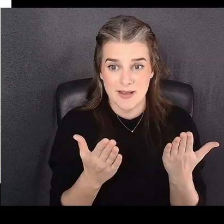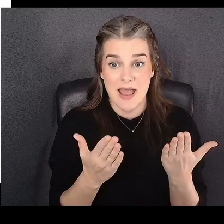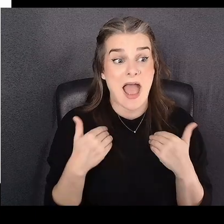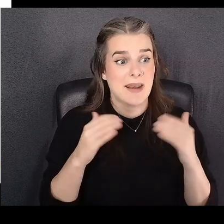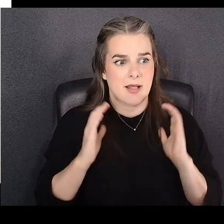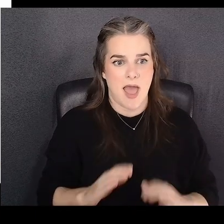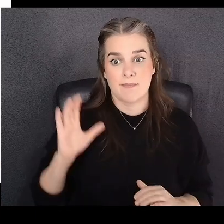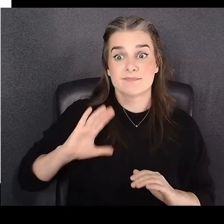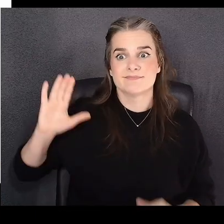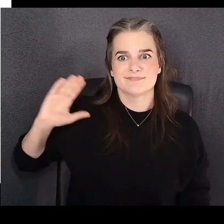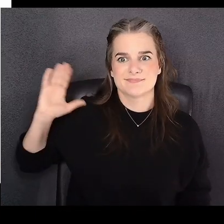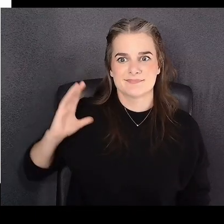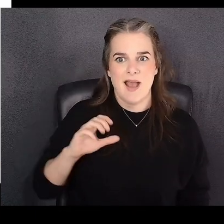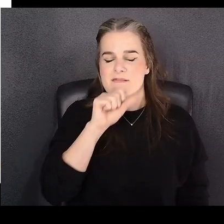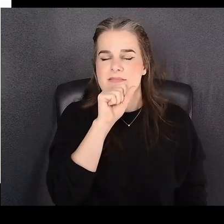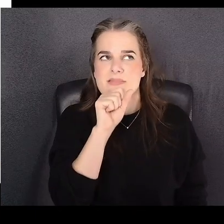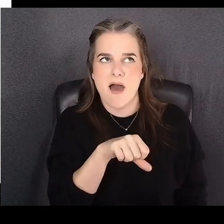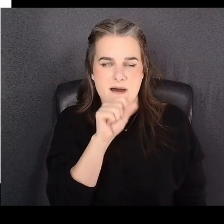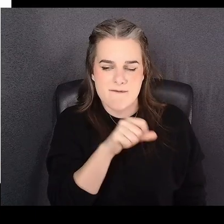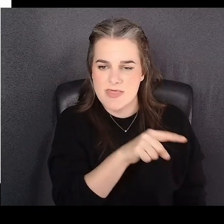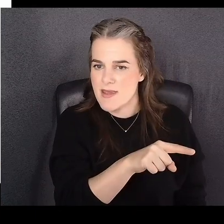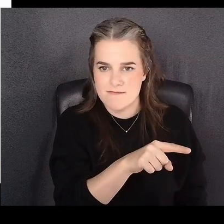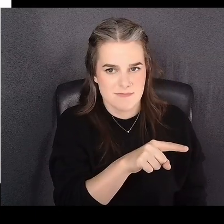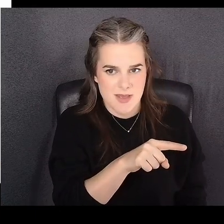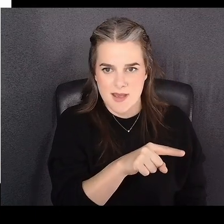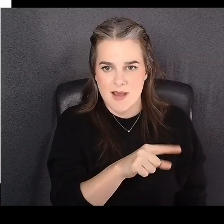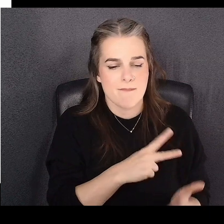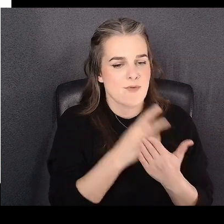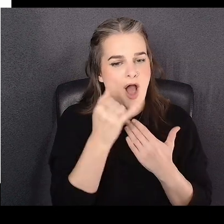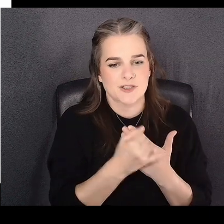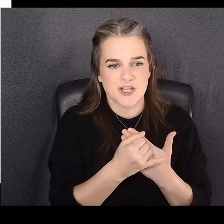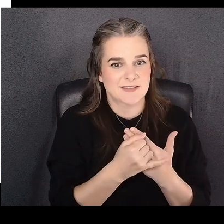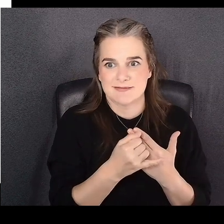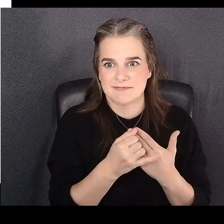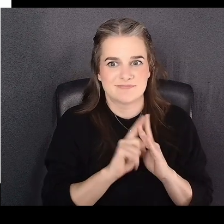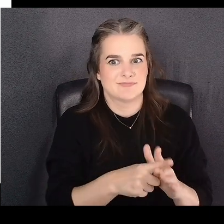love, love because I started this whole project with her. She would always be in her room.